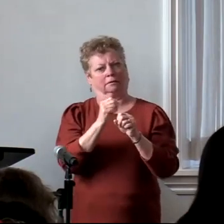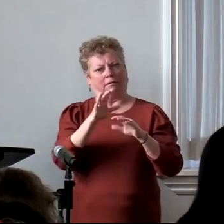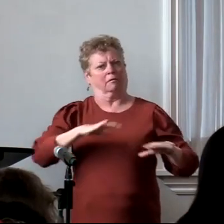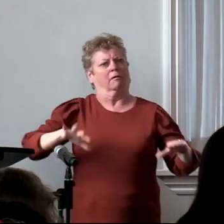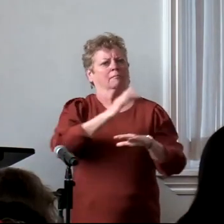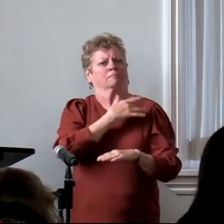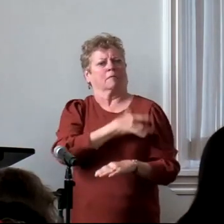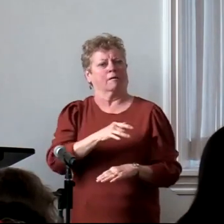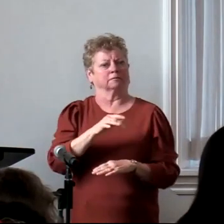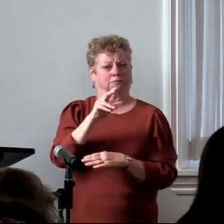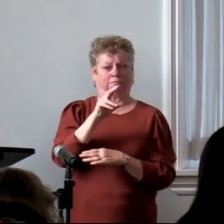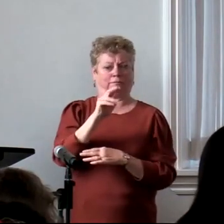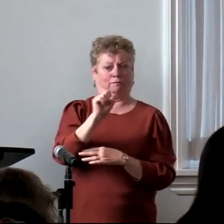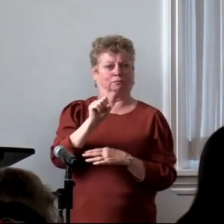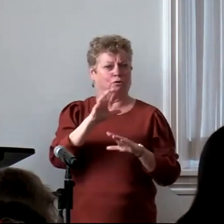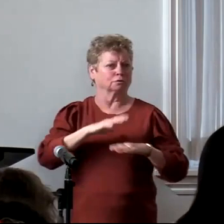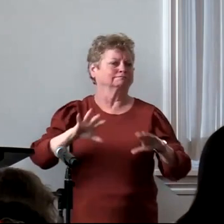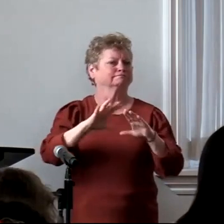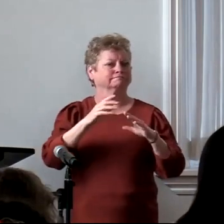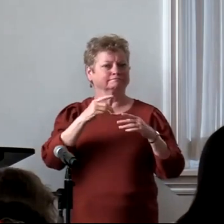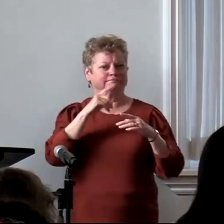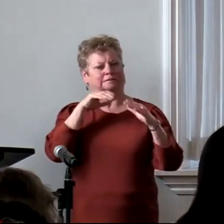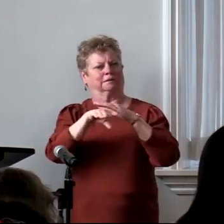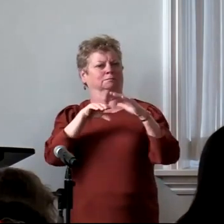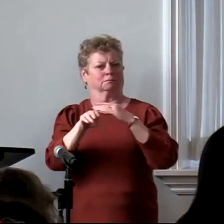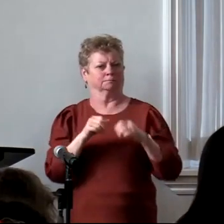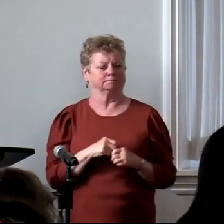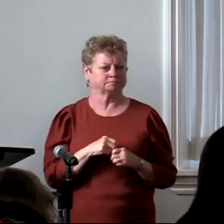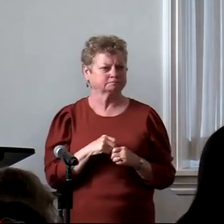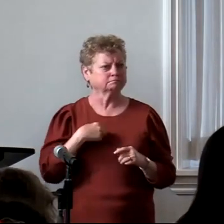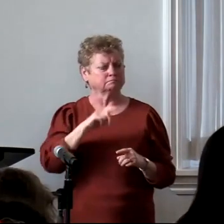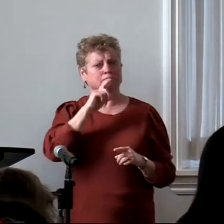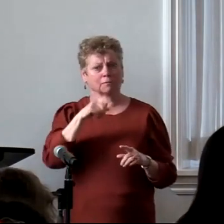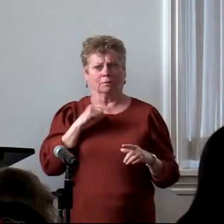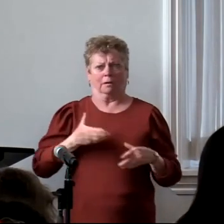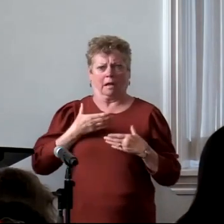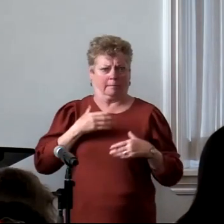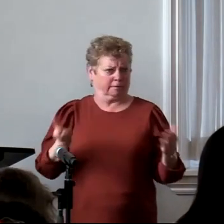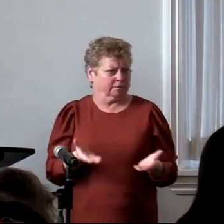So again, we are very excited to be at this table and to be a partner in this initiative